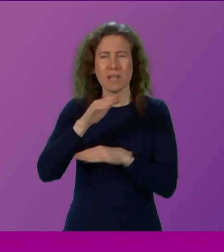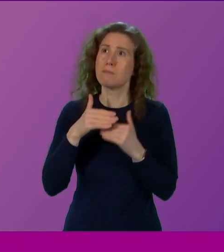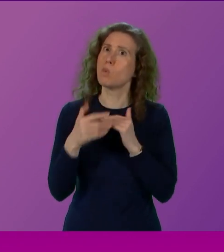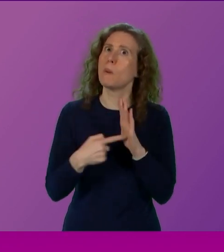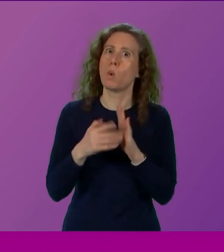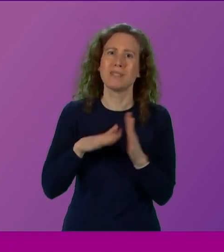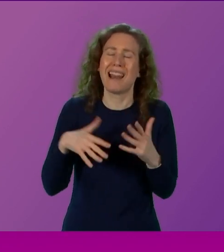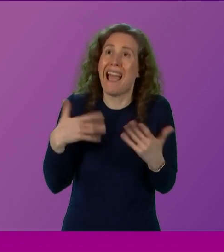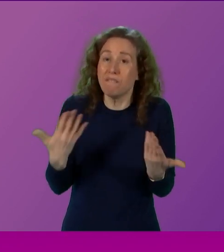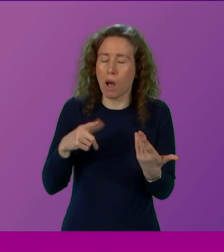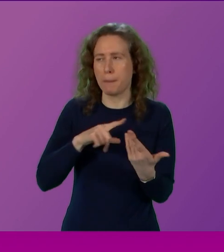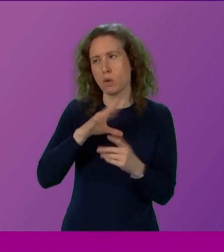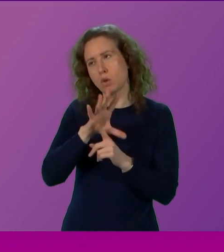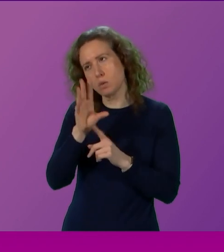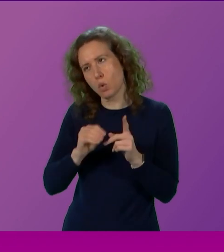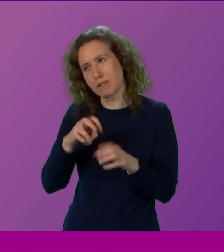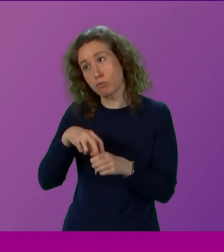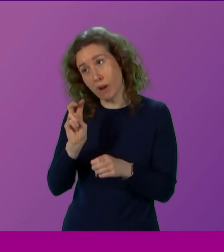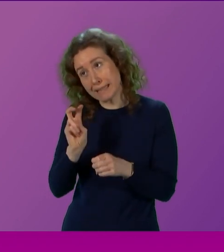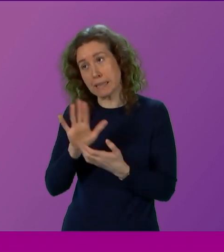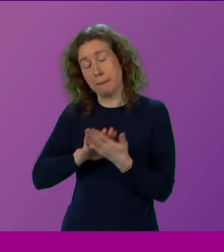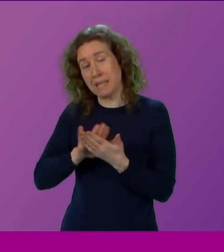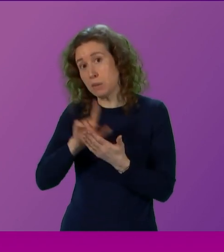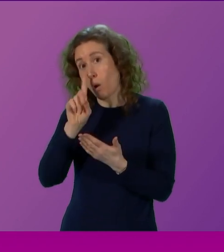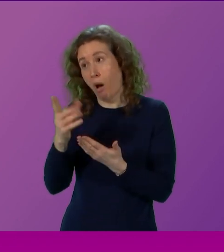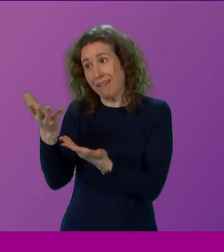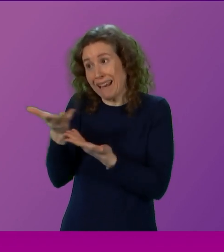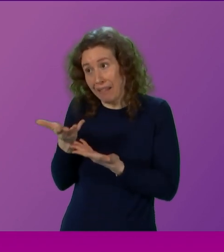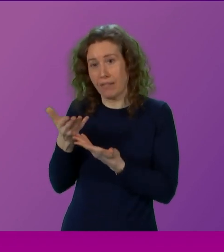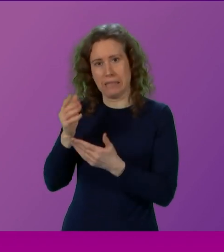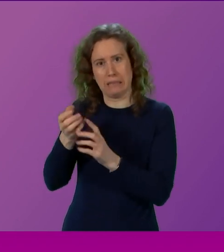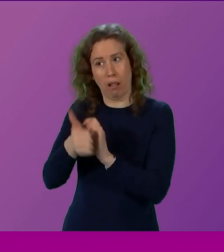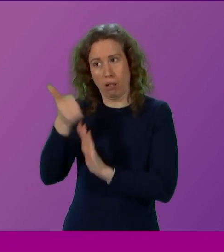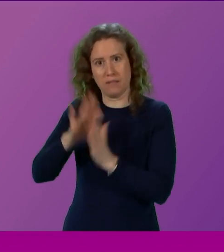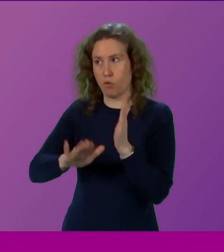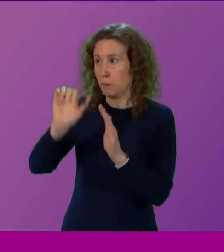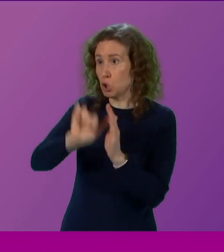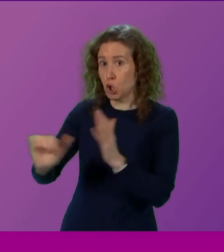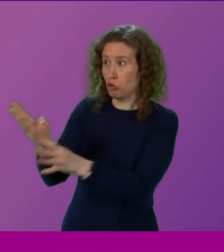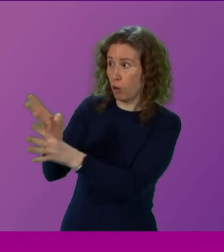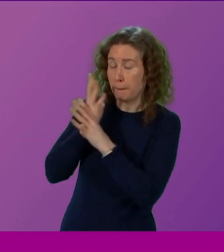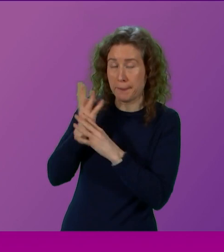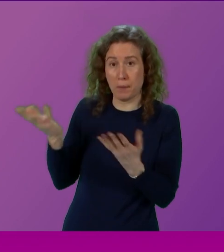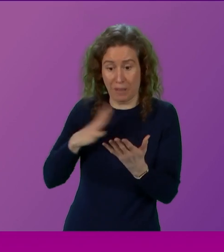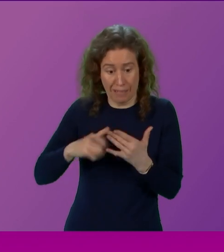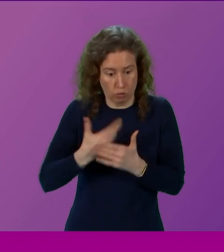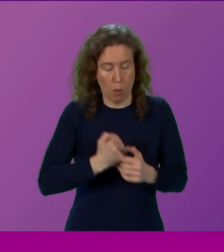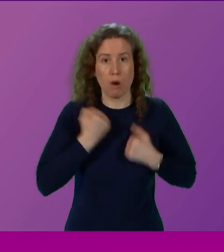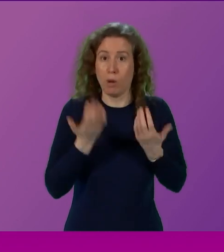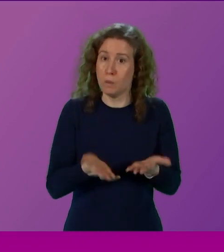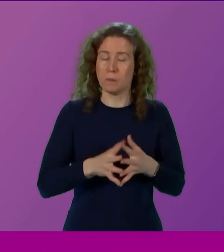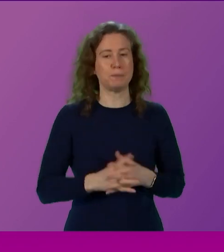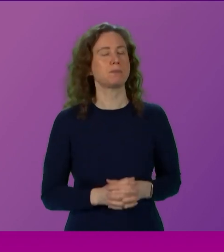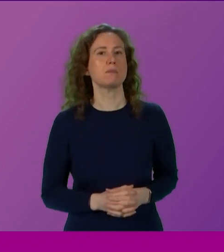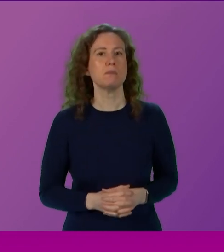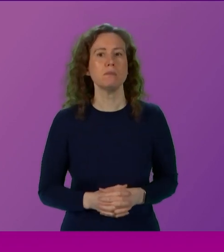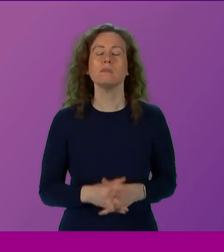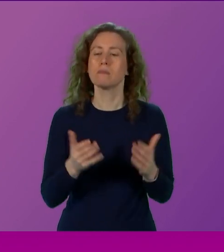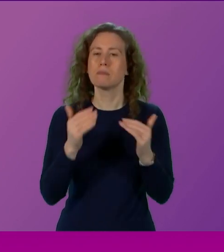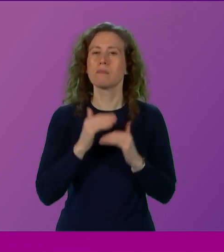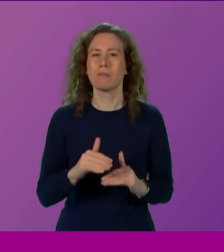since the Tories’ Brexit has denied us many skills from elsewhere in Europe.